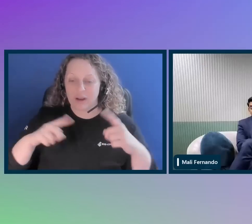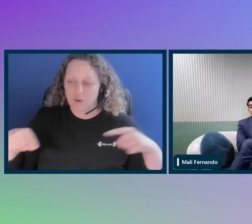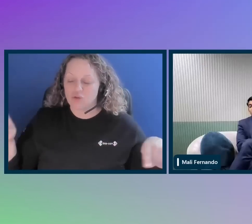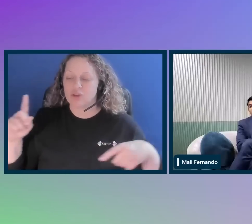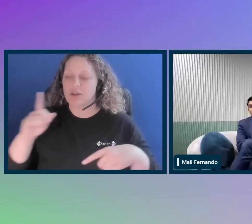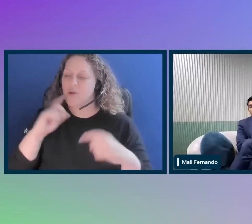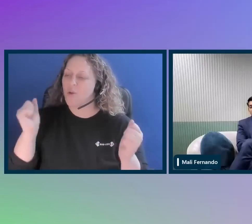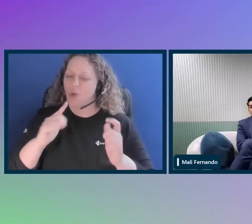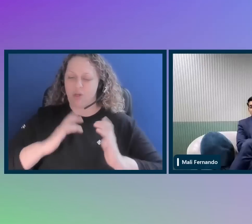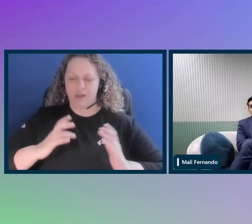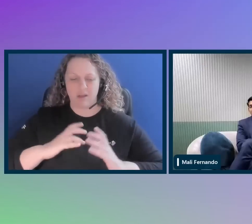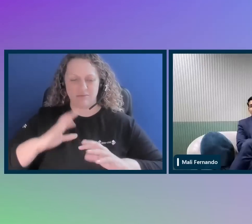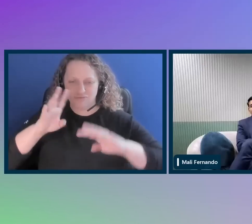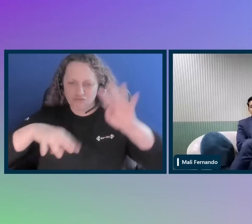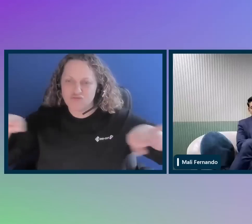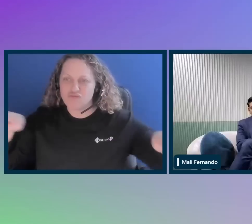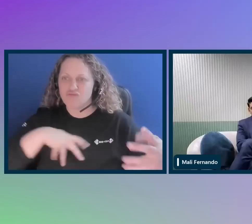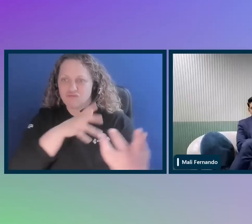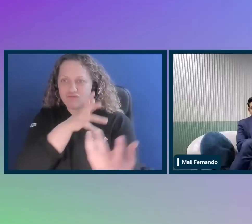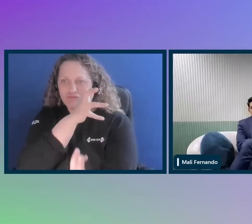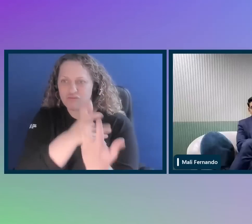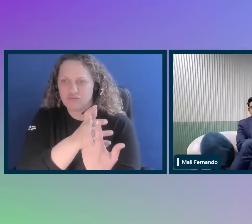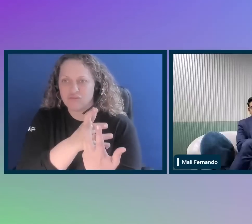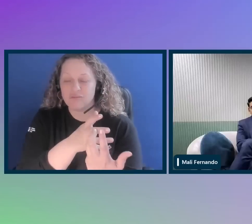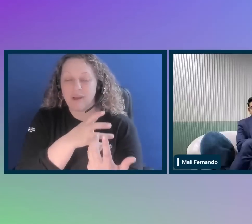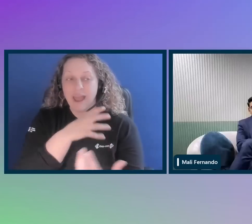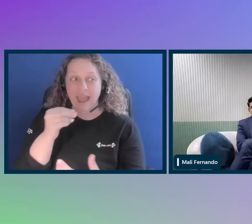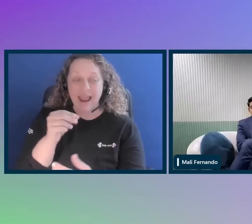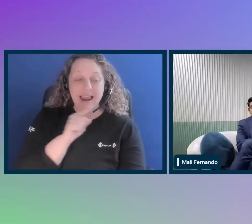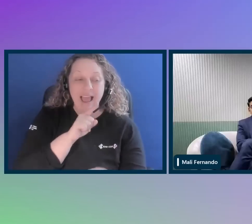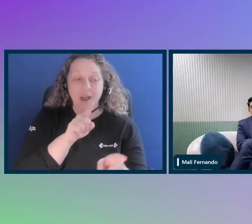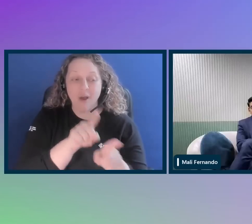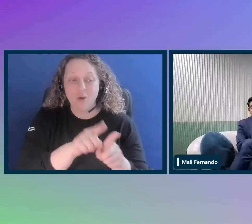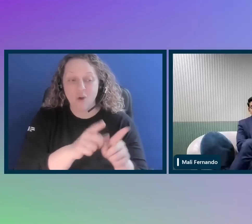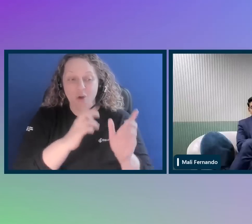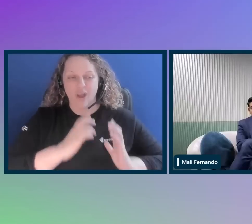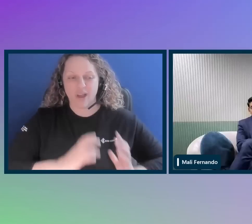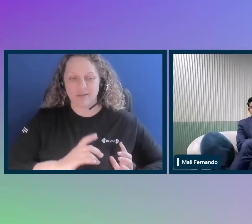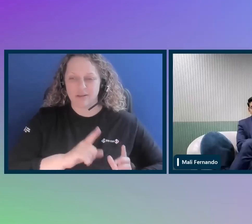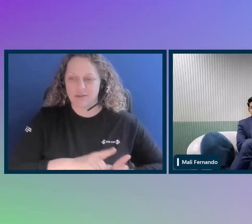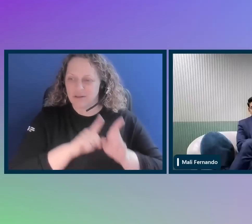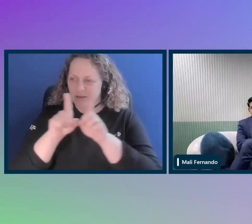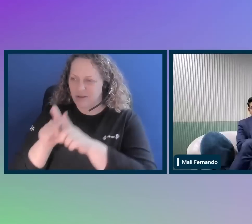And we also want to be the employer of choice for that same group of people.